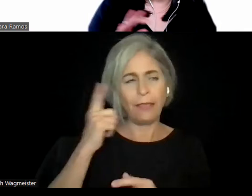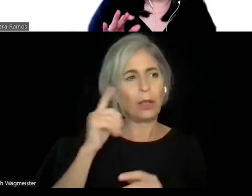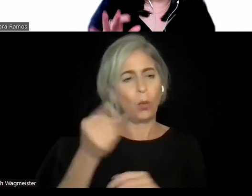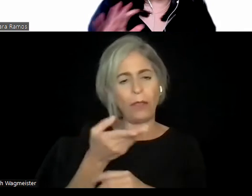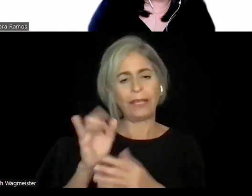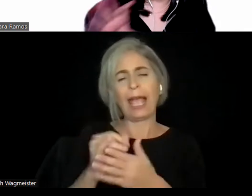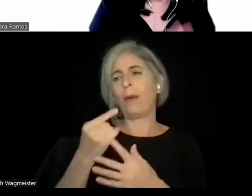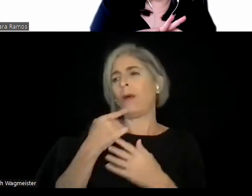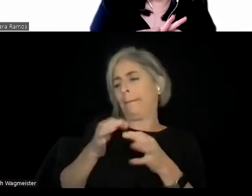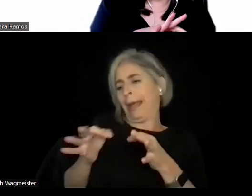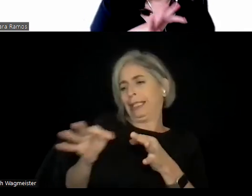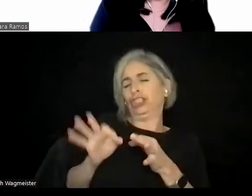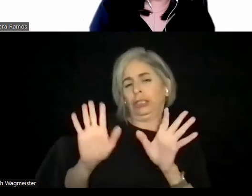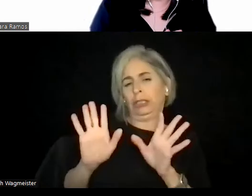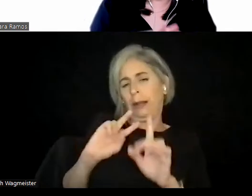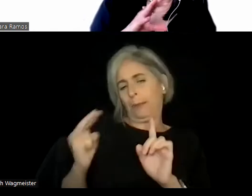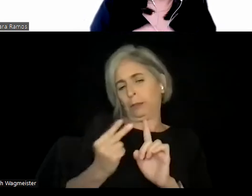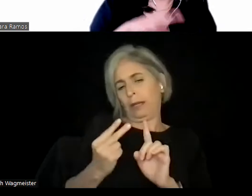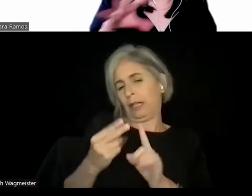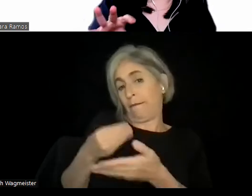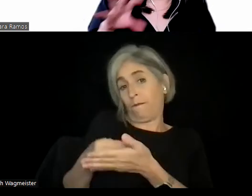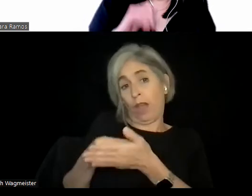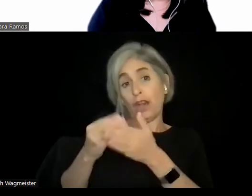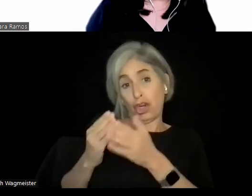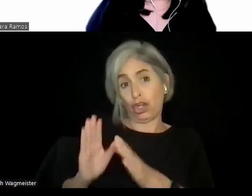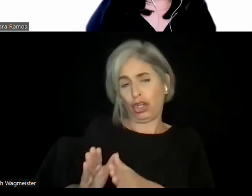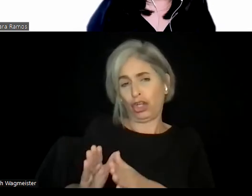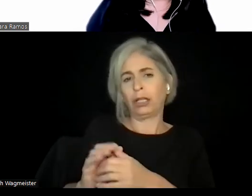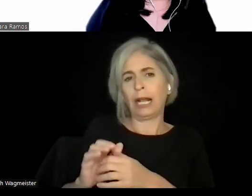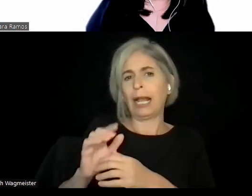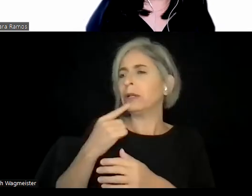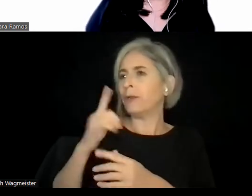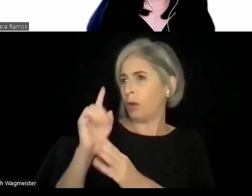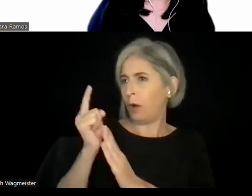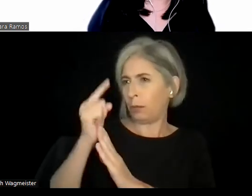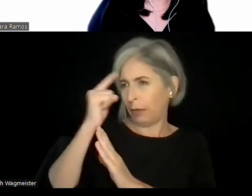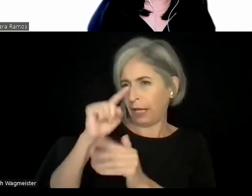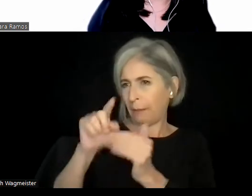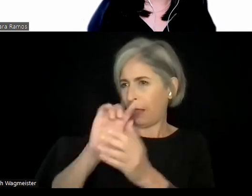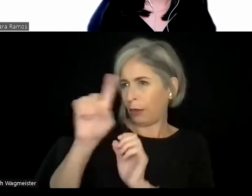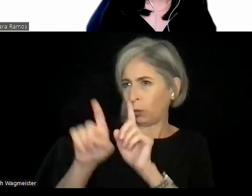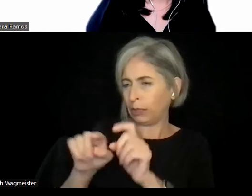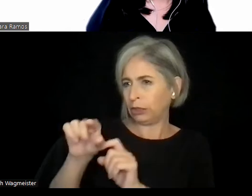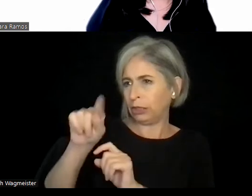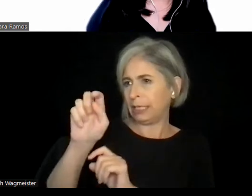you approach diversifying participation of the research for instance? I think one thing that I would say, maybe just from the